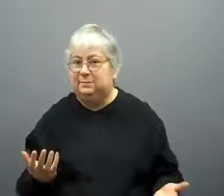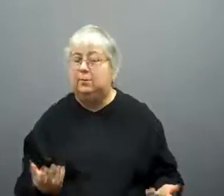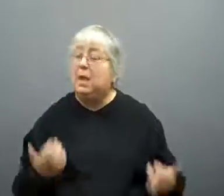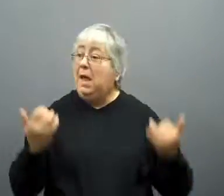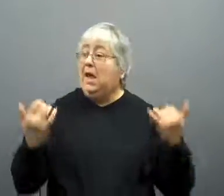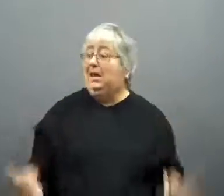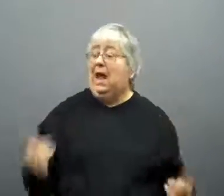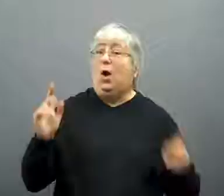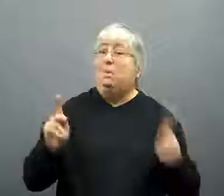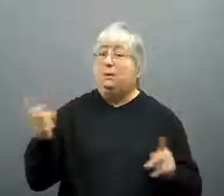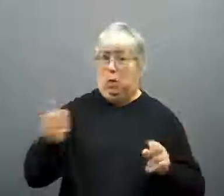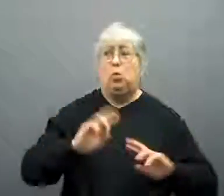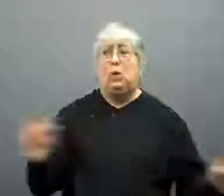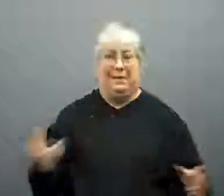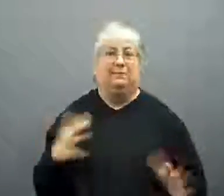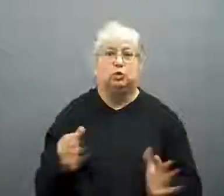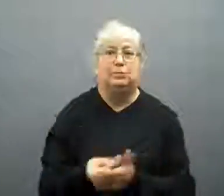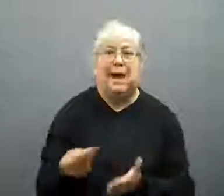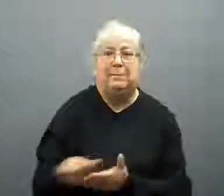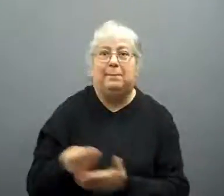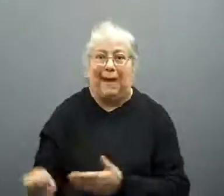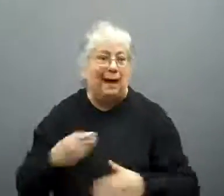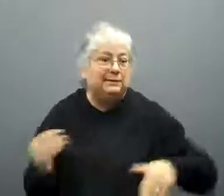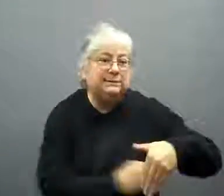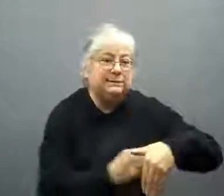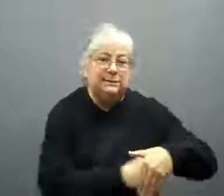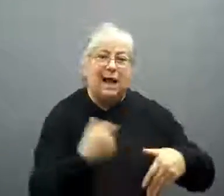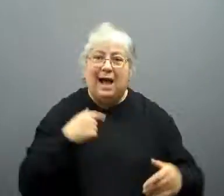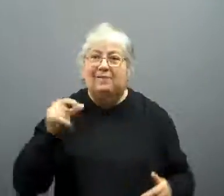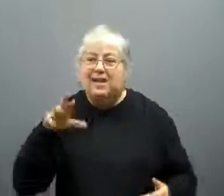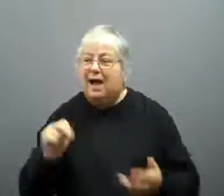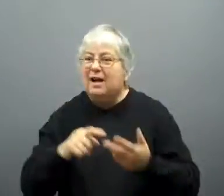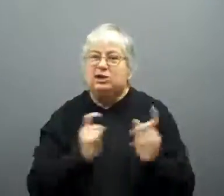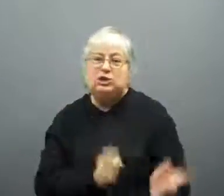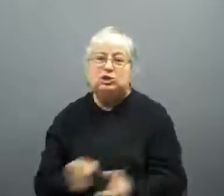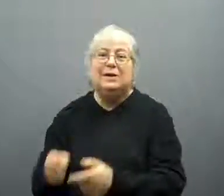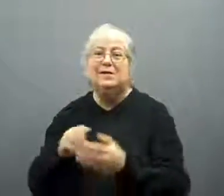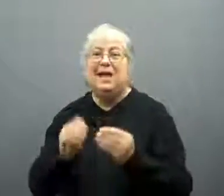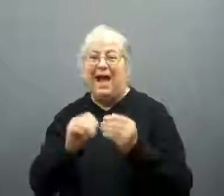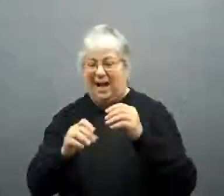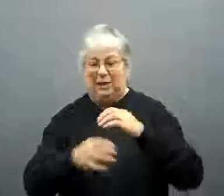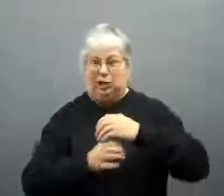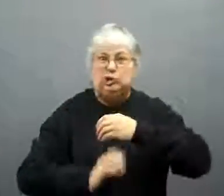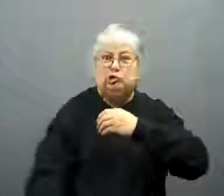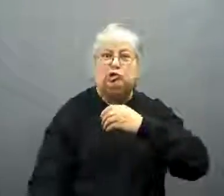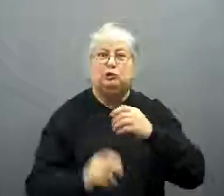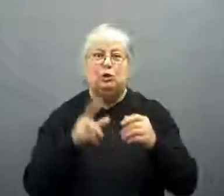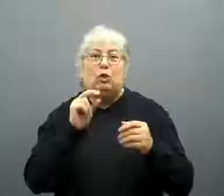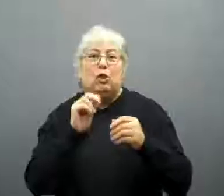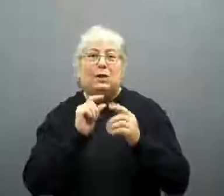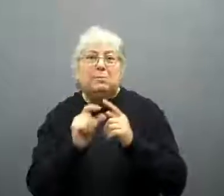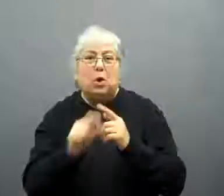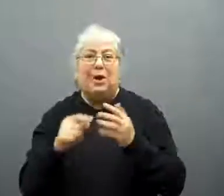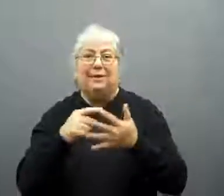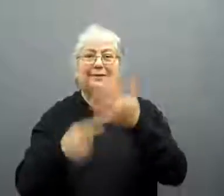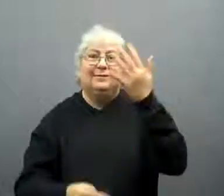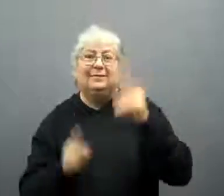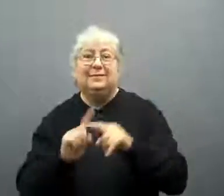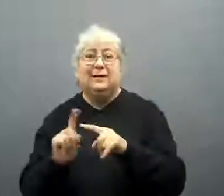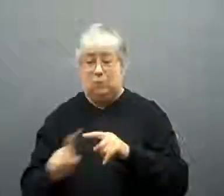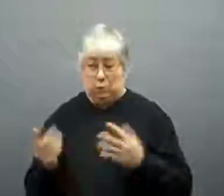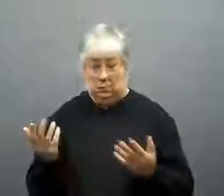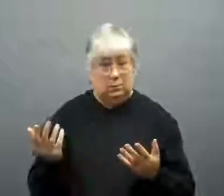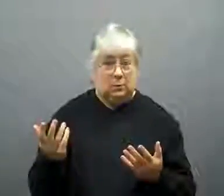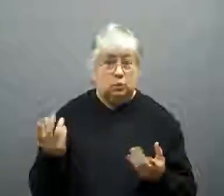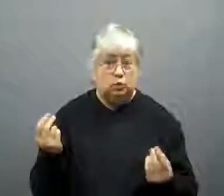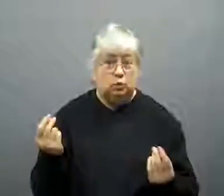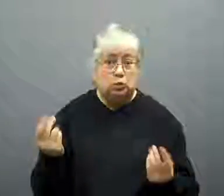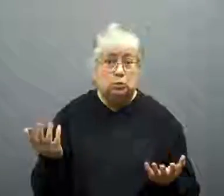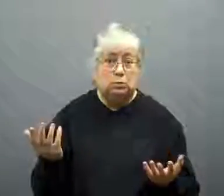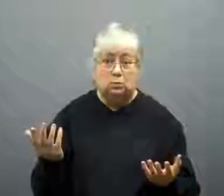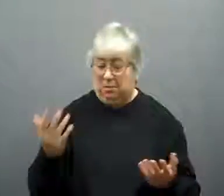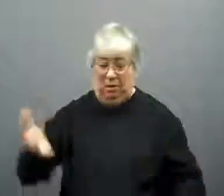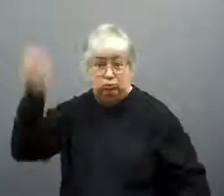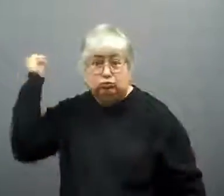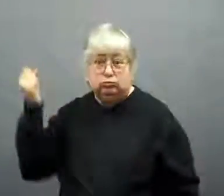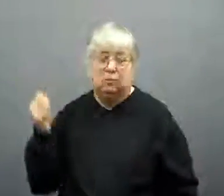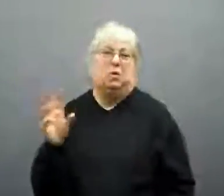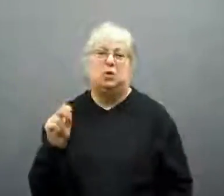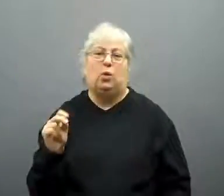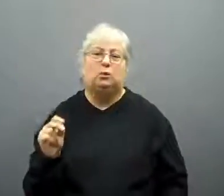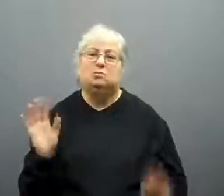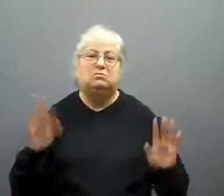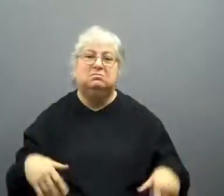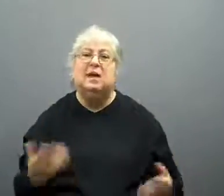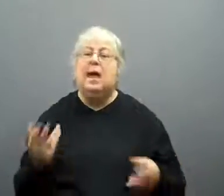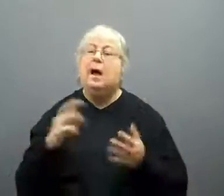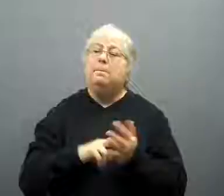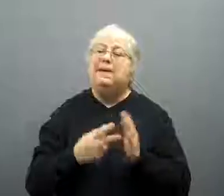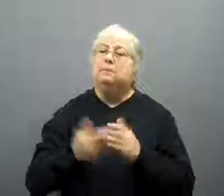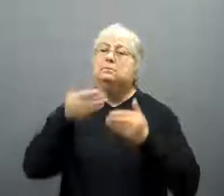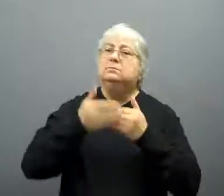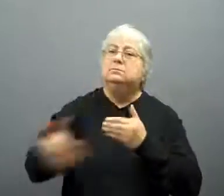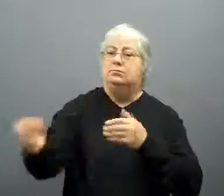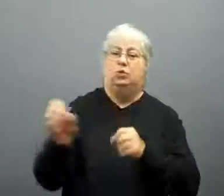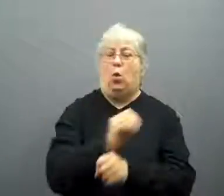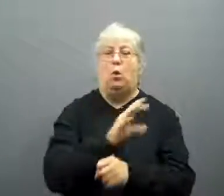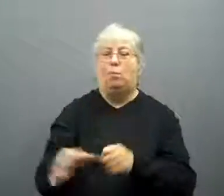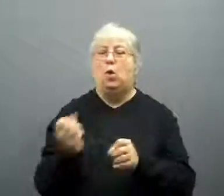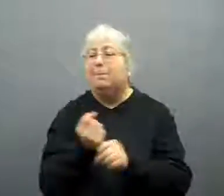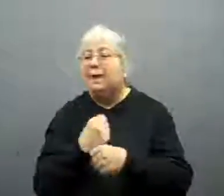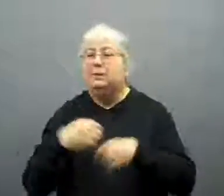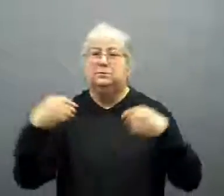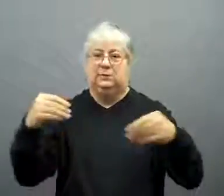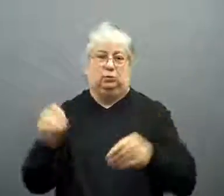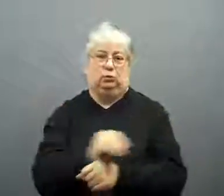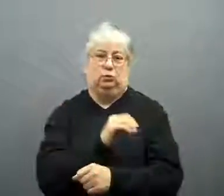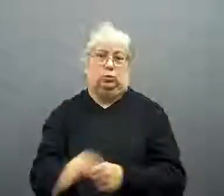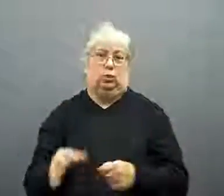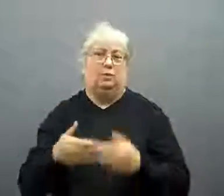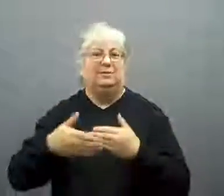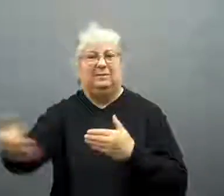People have been buying up guns, assault weapons and high capacity magazines.